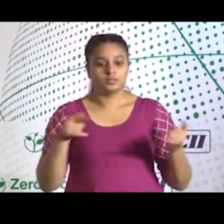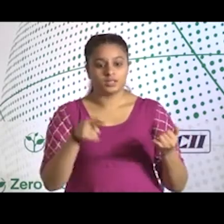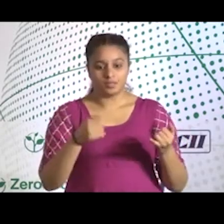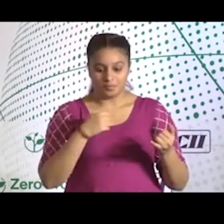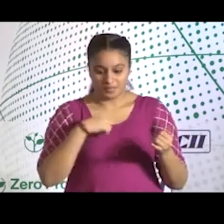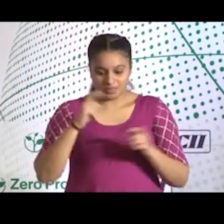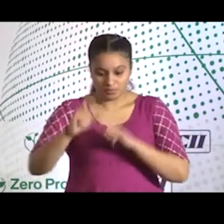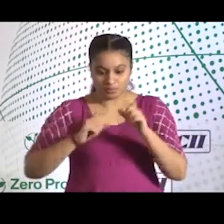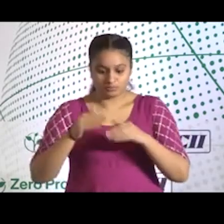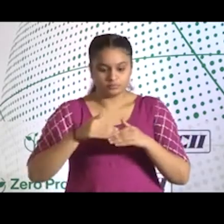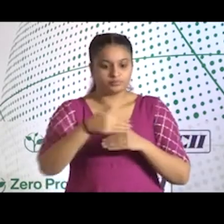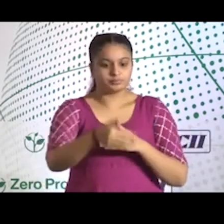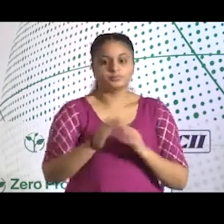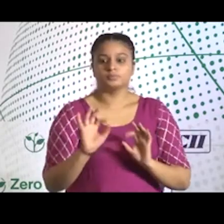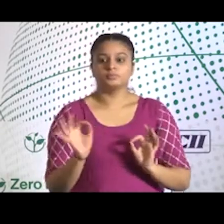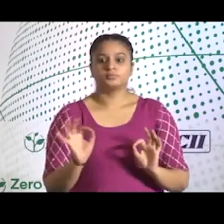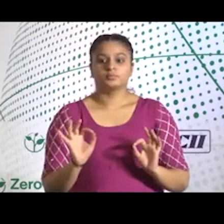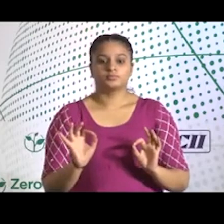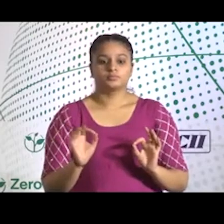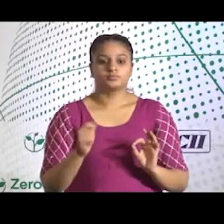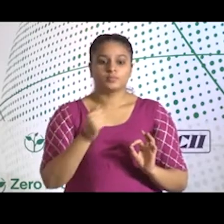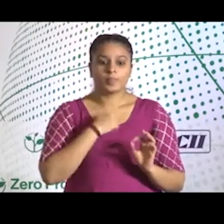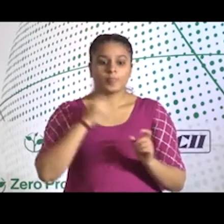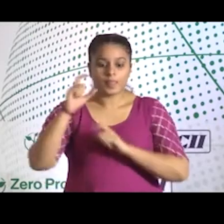We will not make any part of our company inaccessible